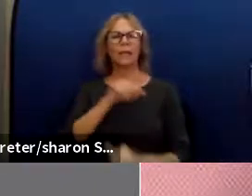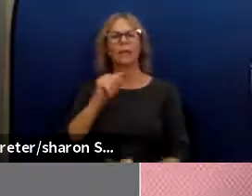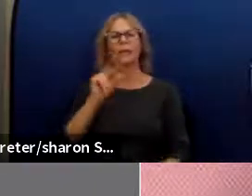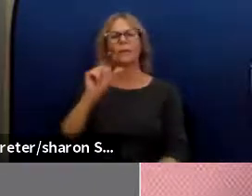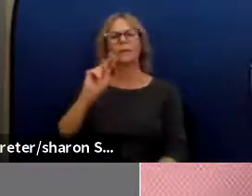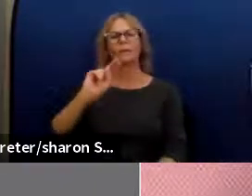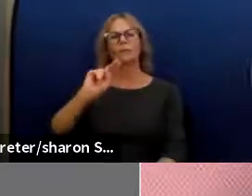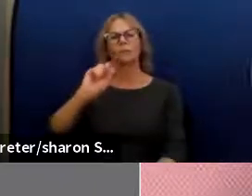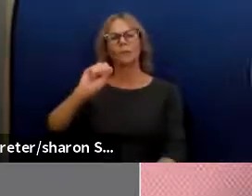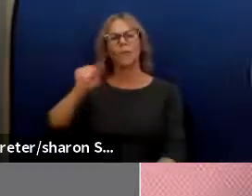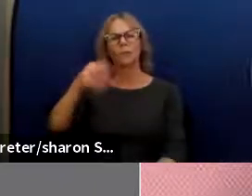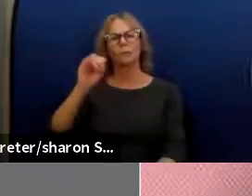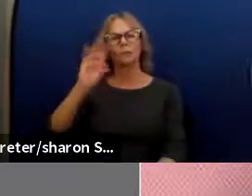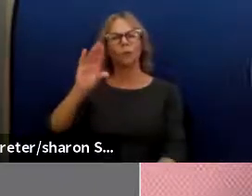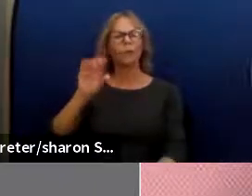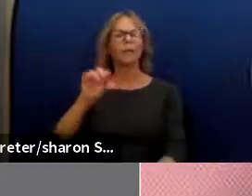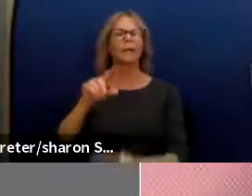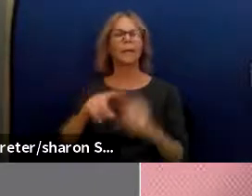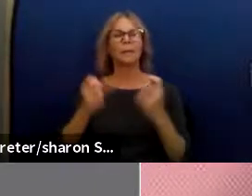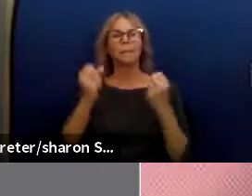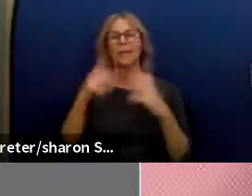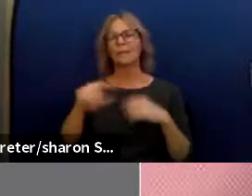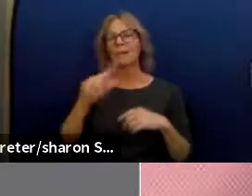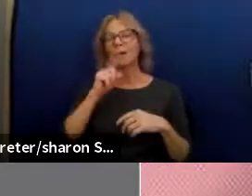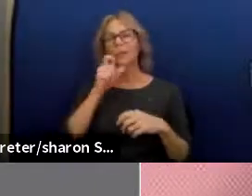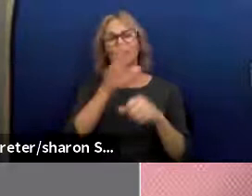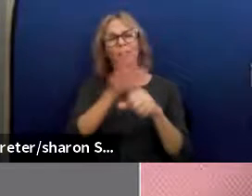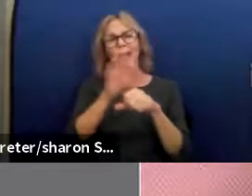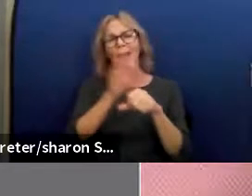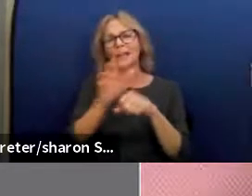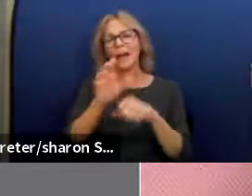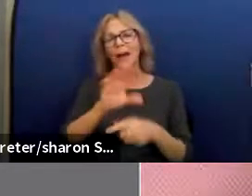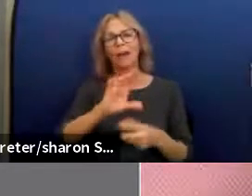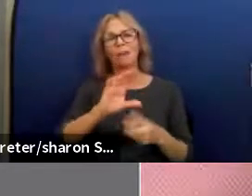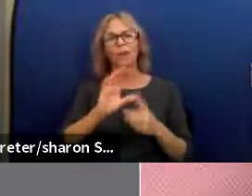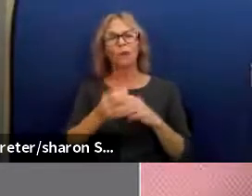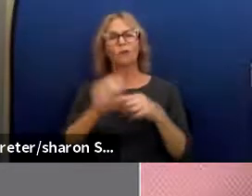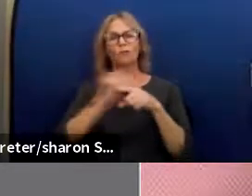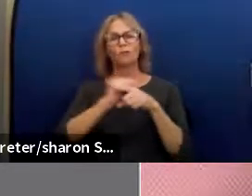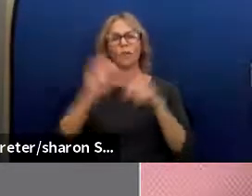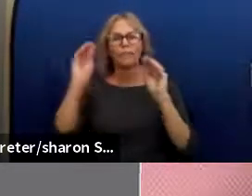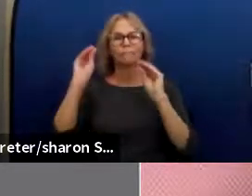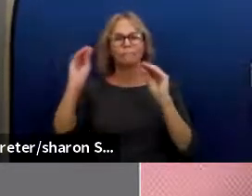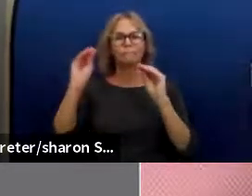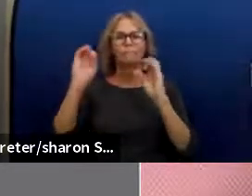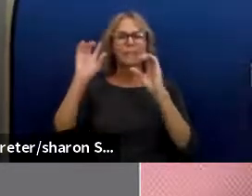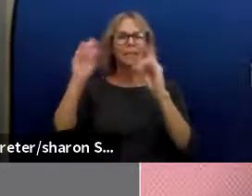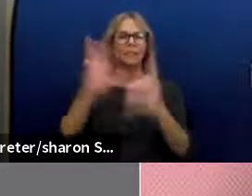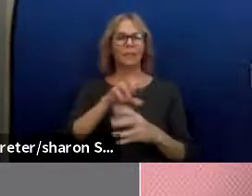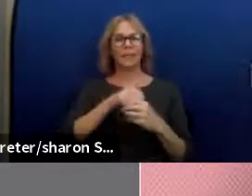unfortunately, very many of them are and there is just is not enough cultural training and education within our police force, when